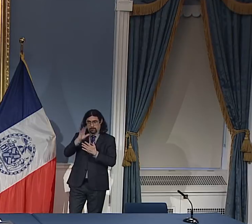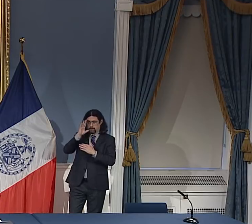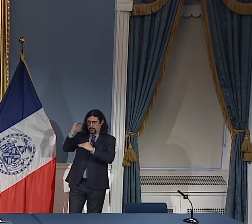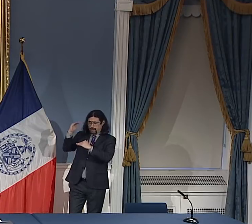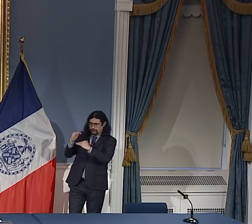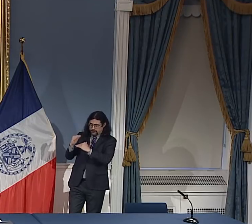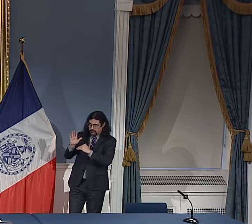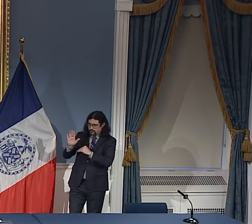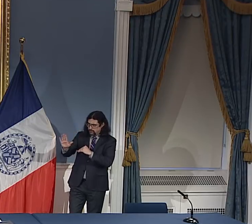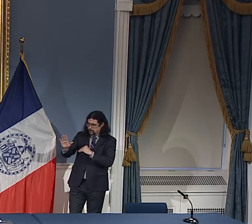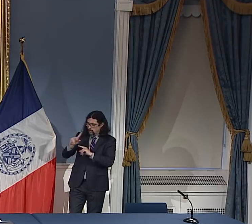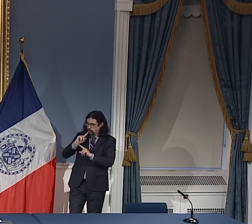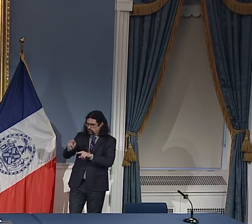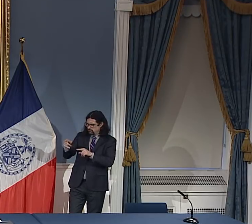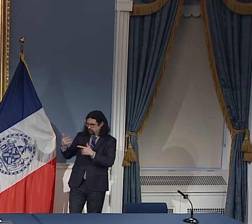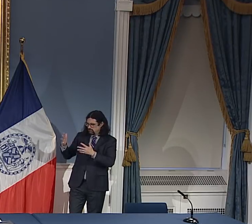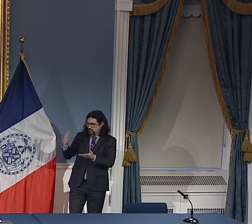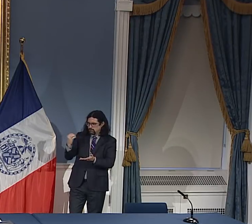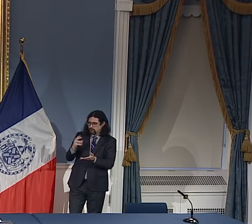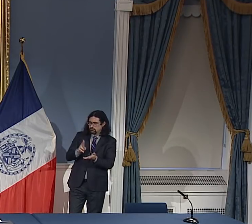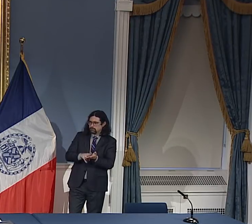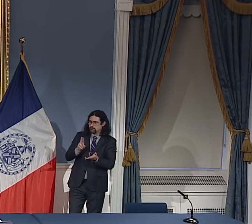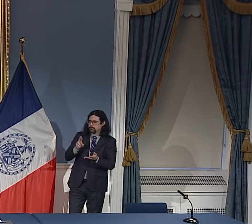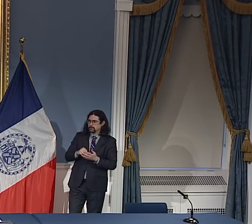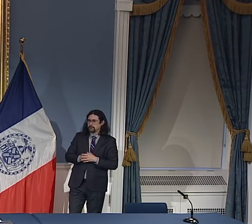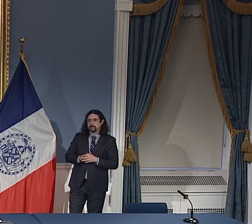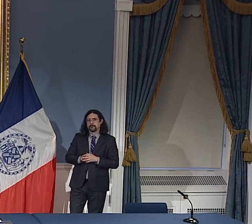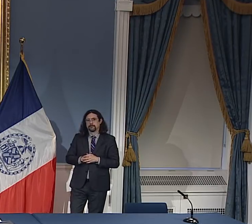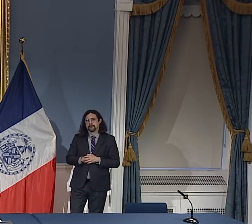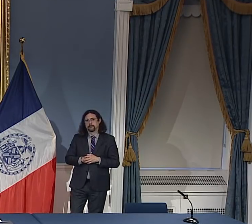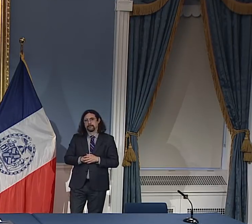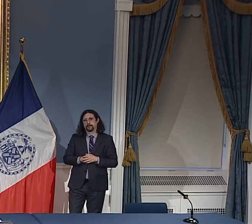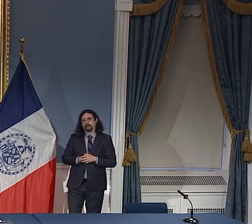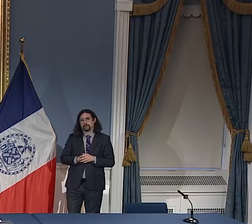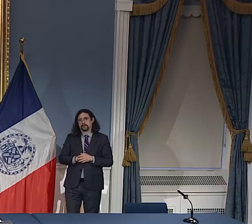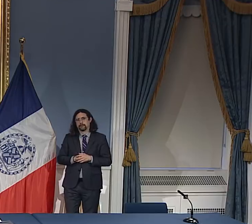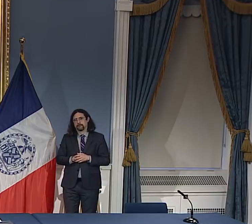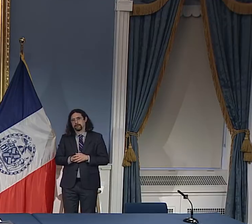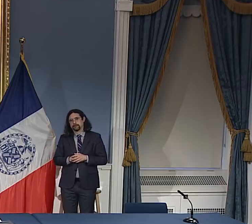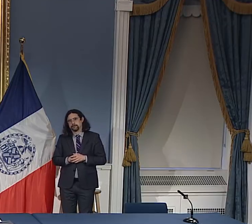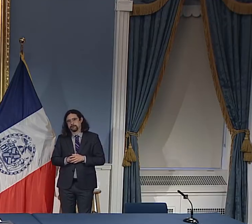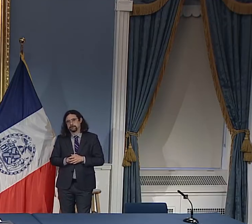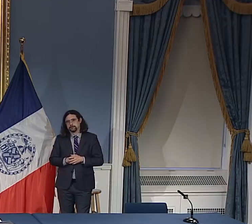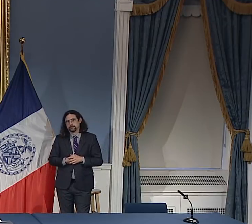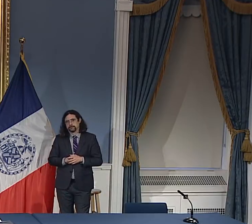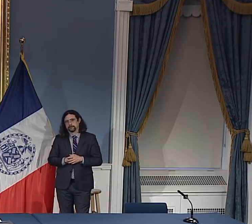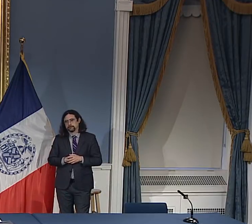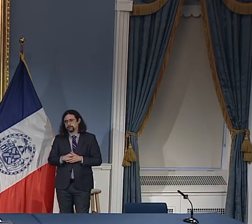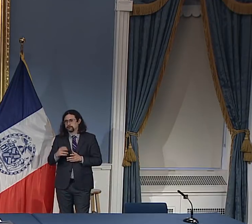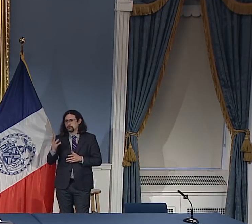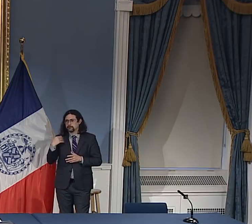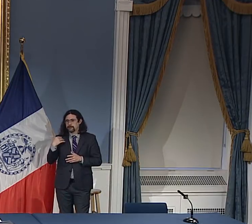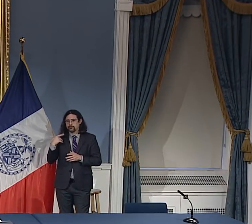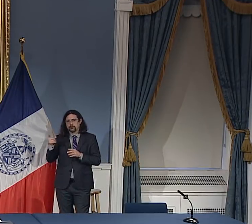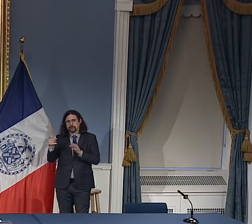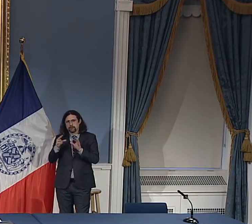IT LIMIT WHAT YOU CAN DO UNDER THE ORDERS YOU'VE ALREADY SIGNED? AND THEN AT THE TOP OF THE CALL, YOU LISTED CERTAIN VERY